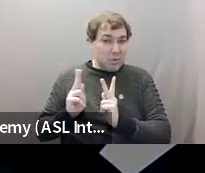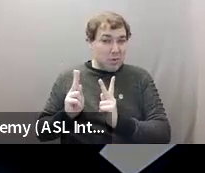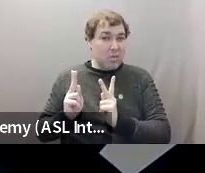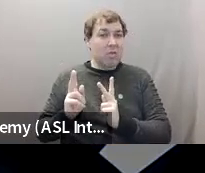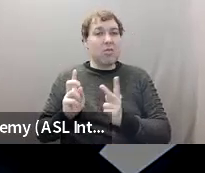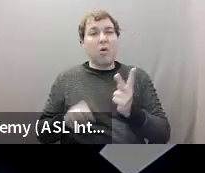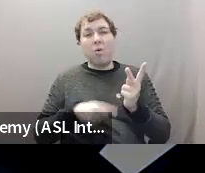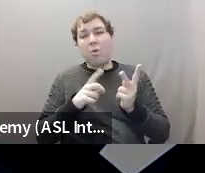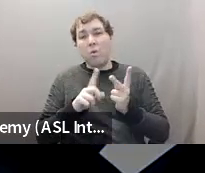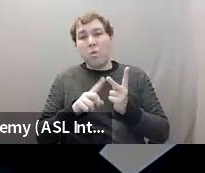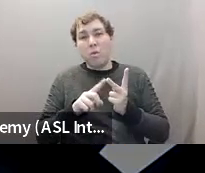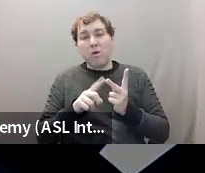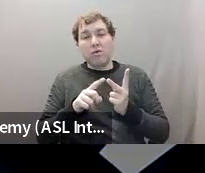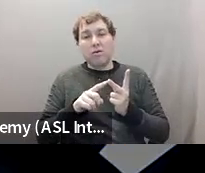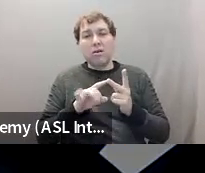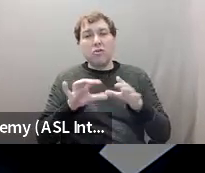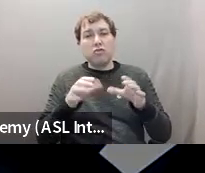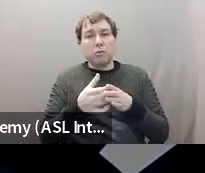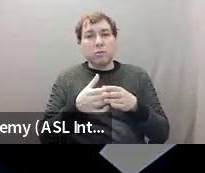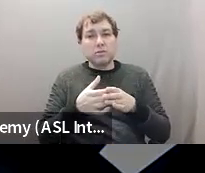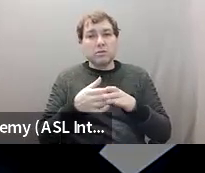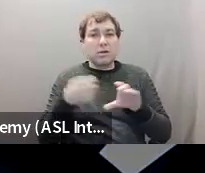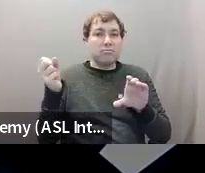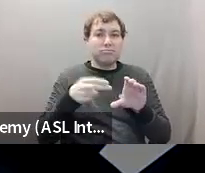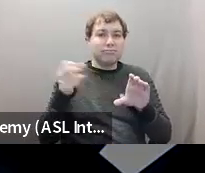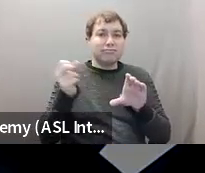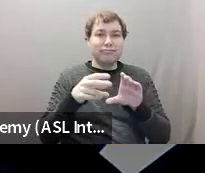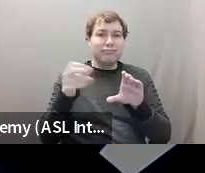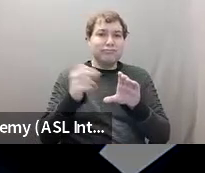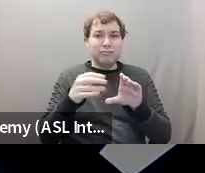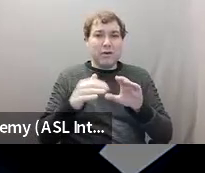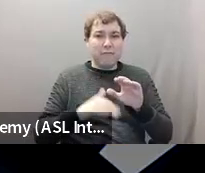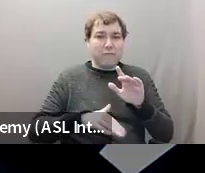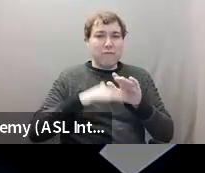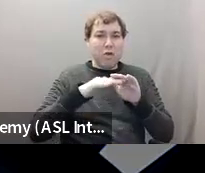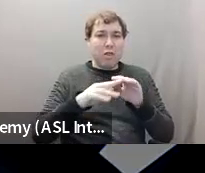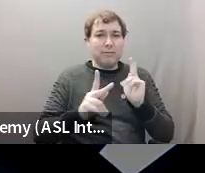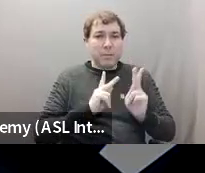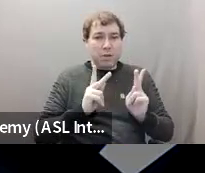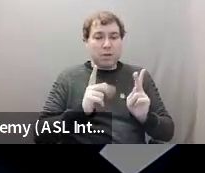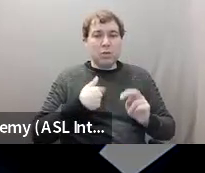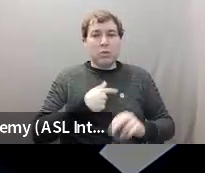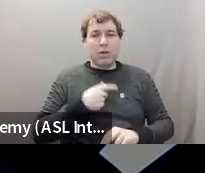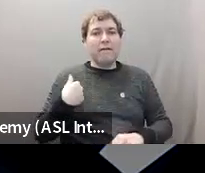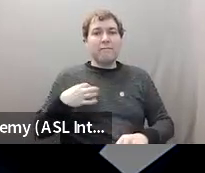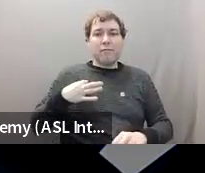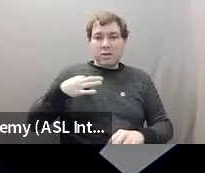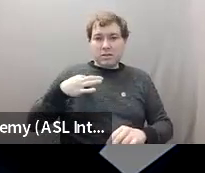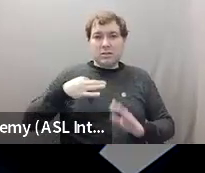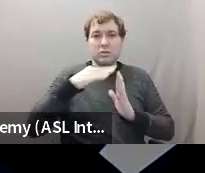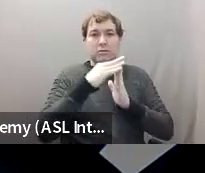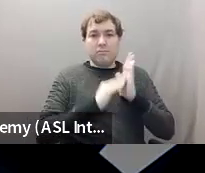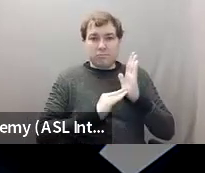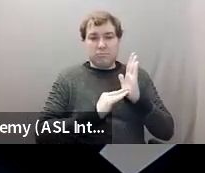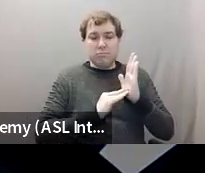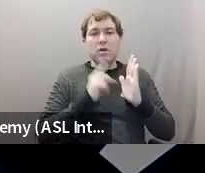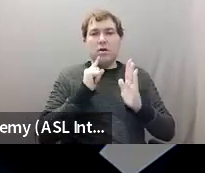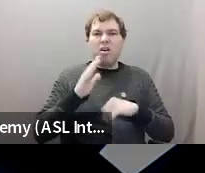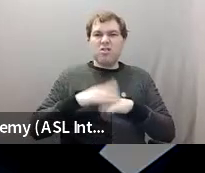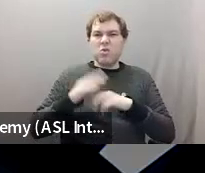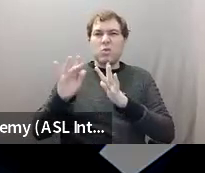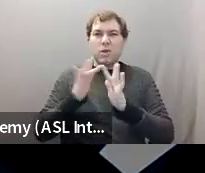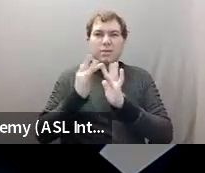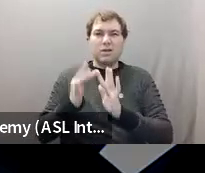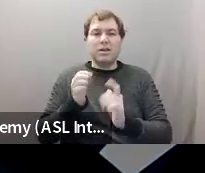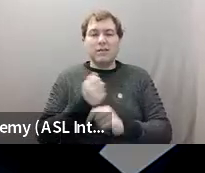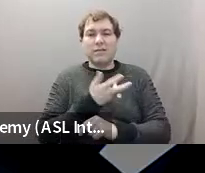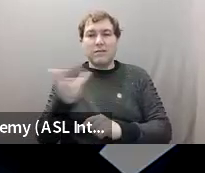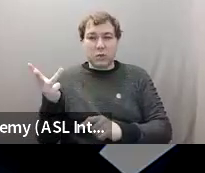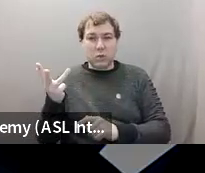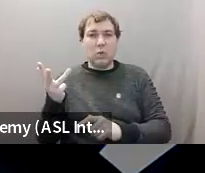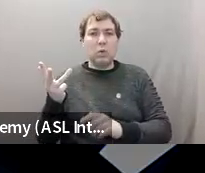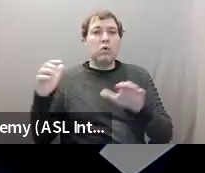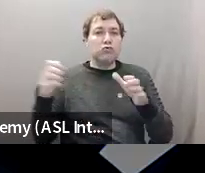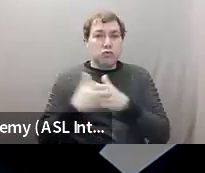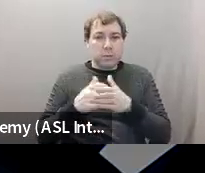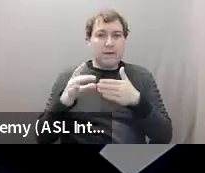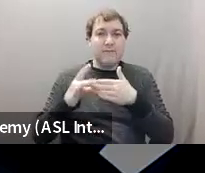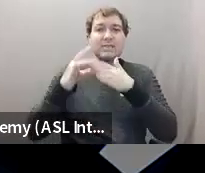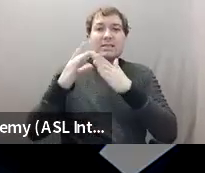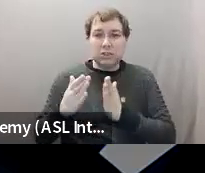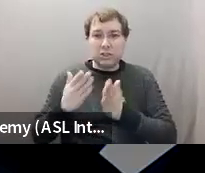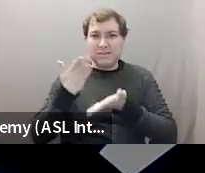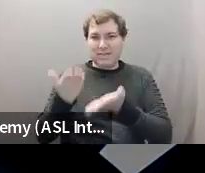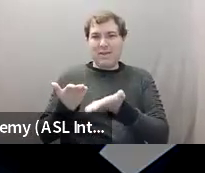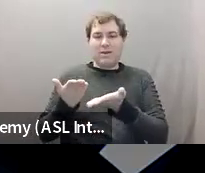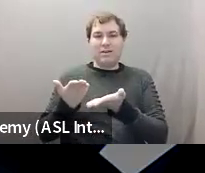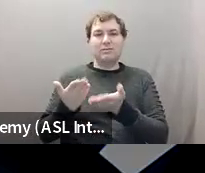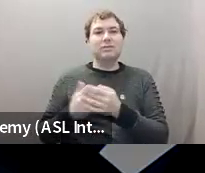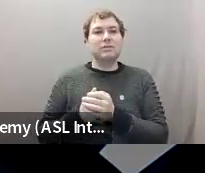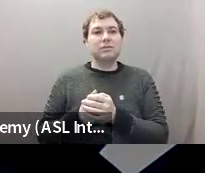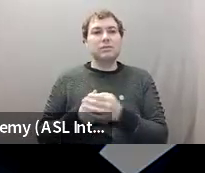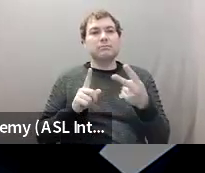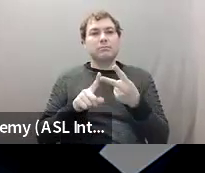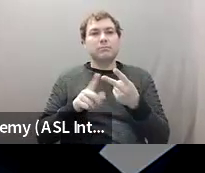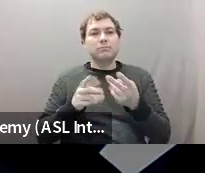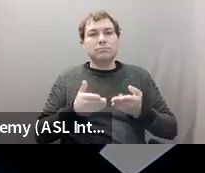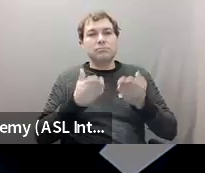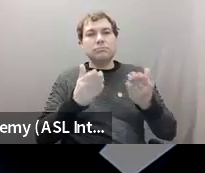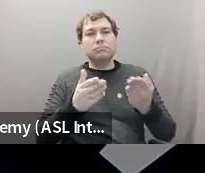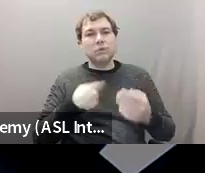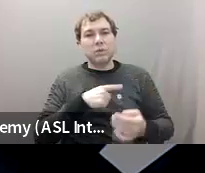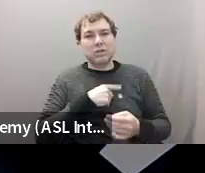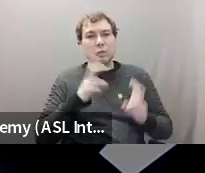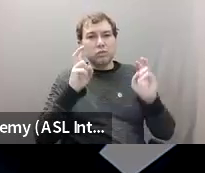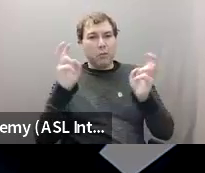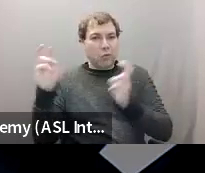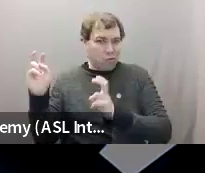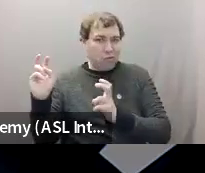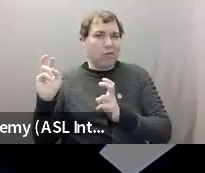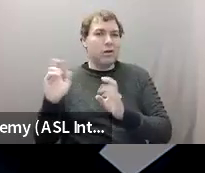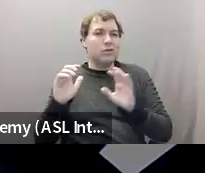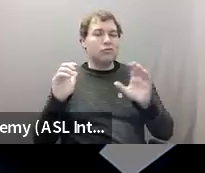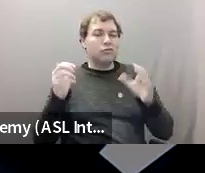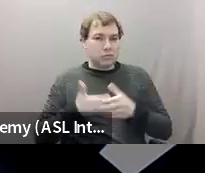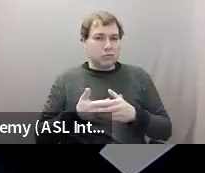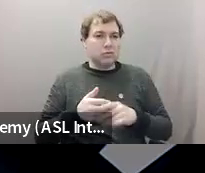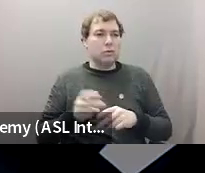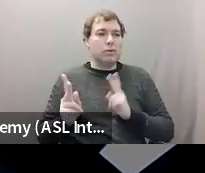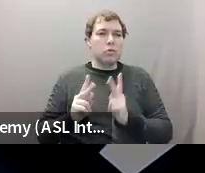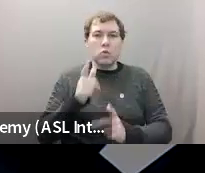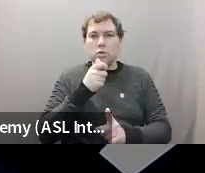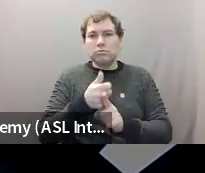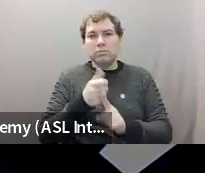Tracee Garner: getting the groups filled with people. So 2 things is that we have a volunteer form on our website. And we've been getting some group facilitators that way. And just the second thing I would offer is that we're gonna do topical groups. So people that are, you know, need housing.